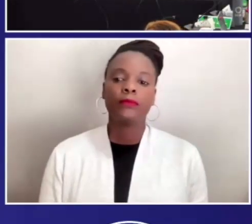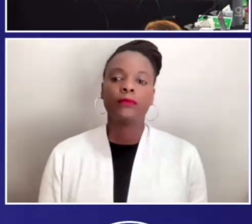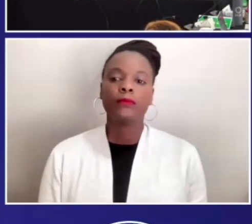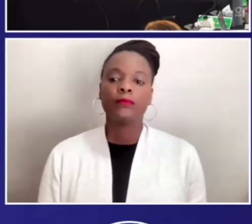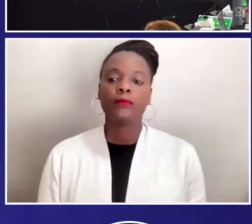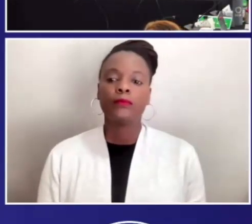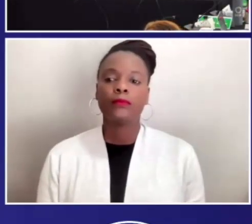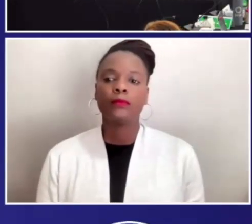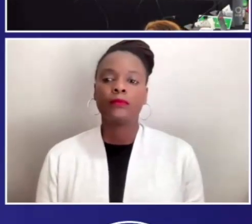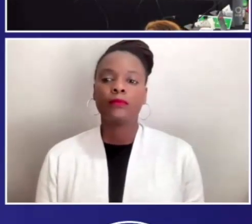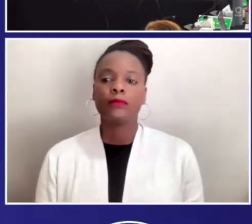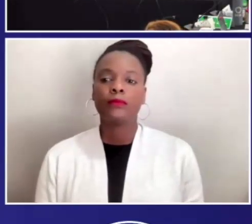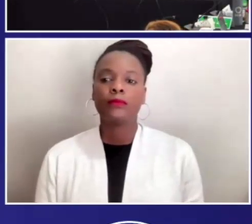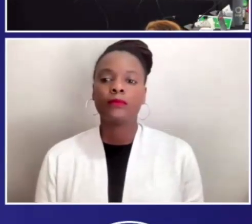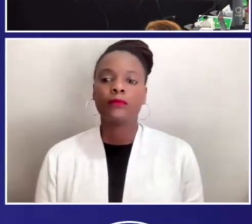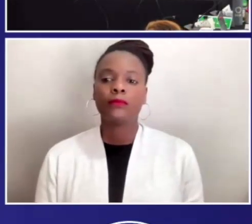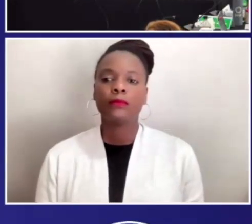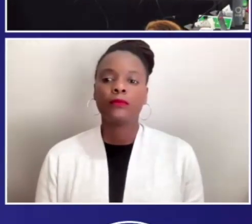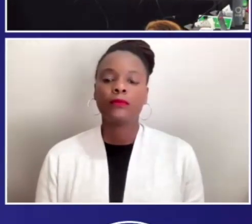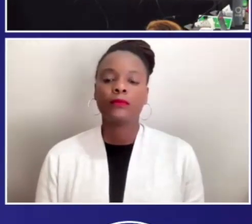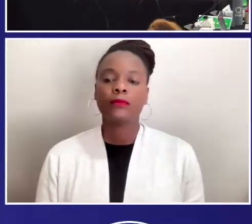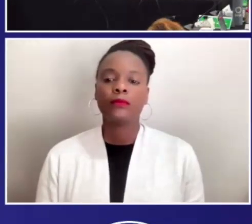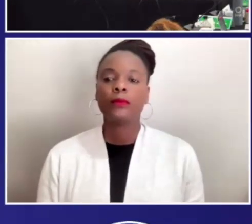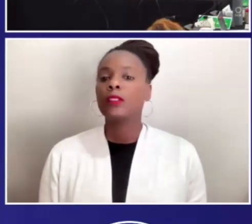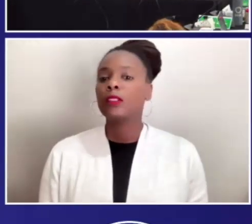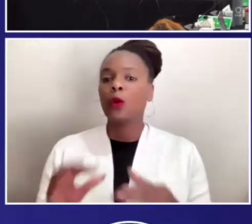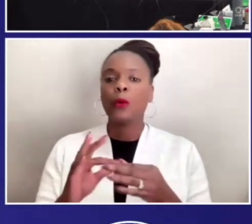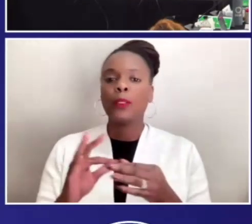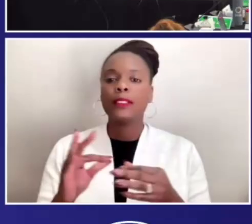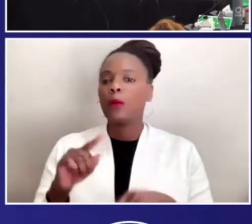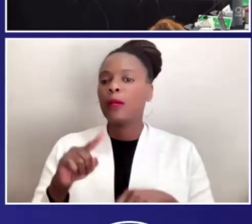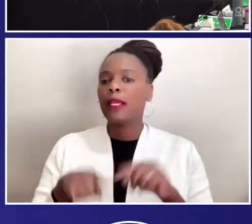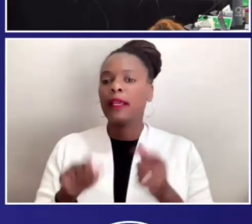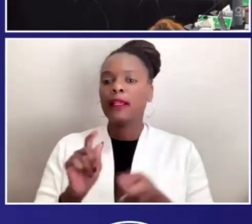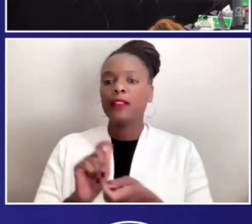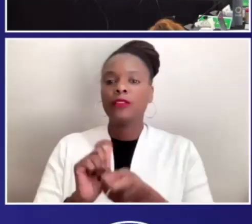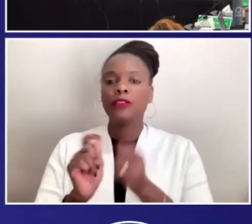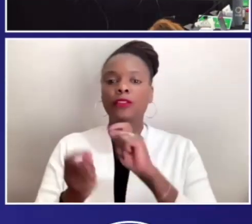to -- we said that we were not able to change that because OBBB, that's provision.